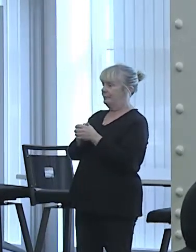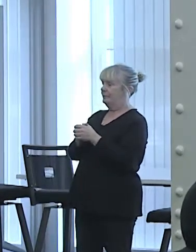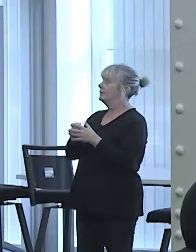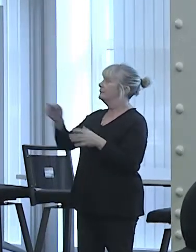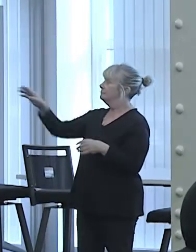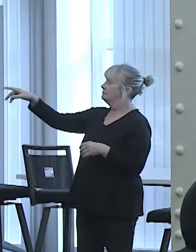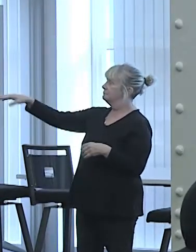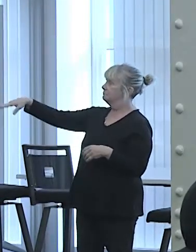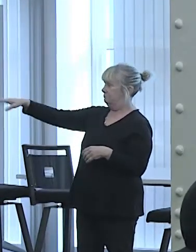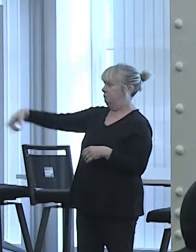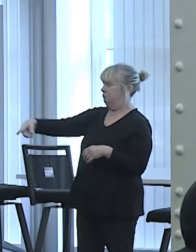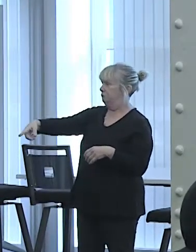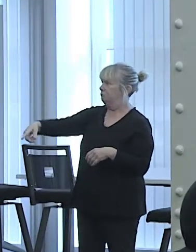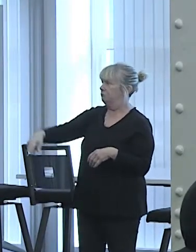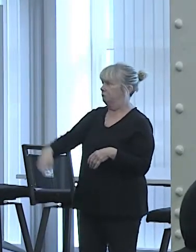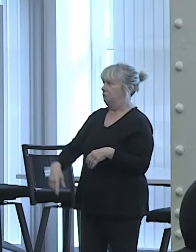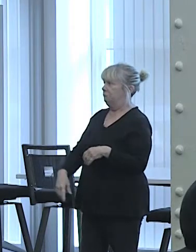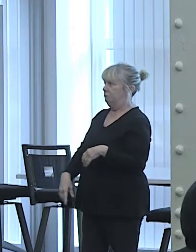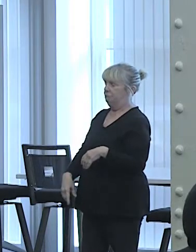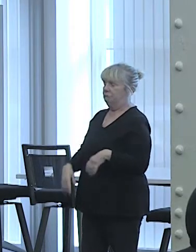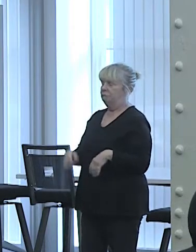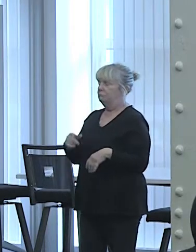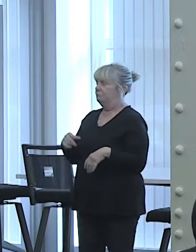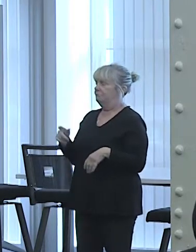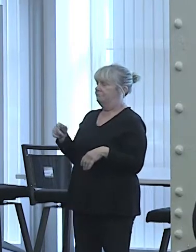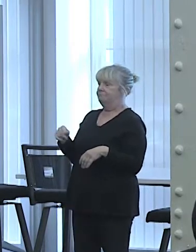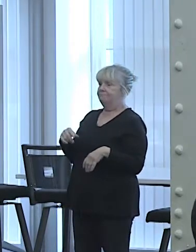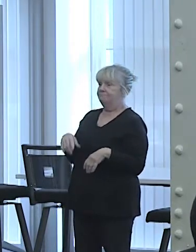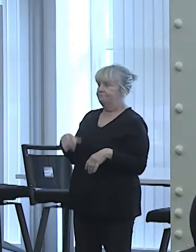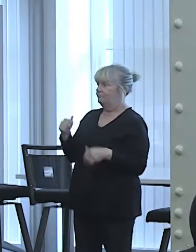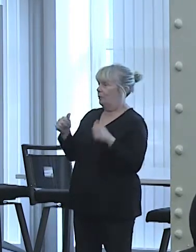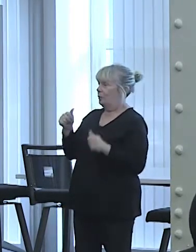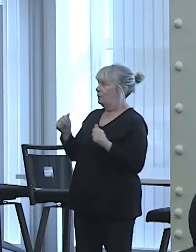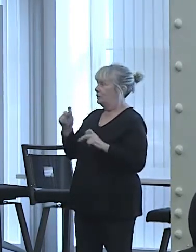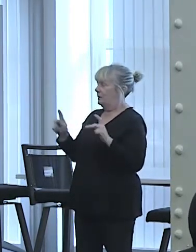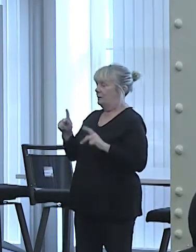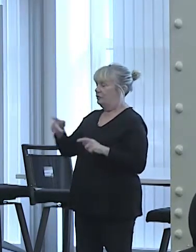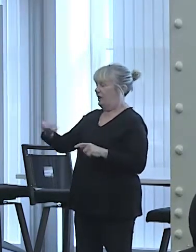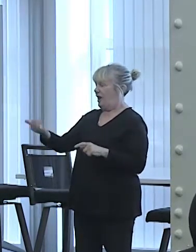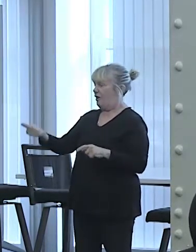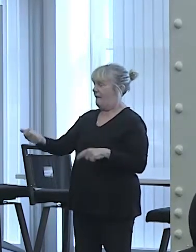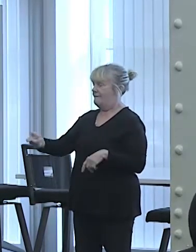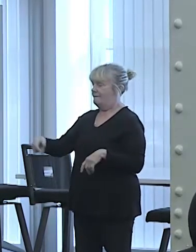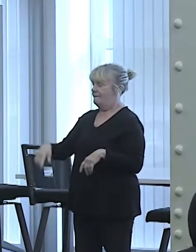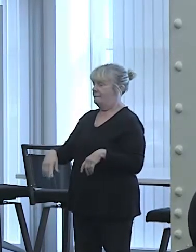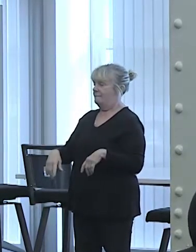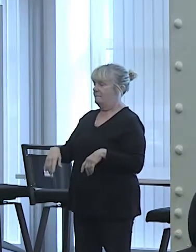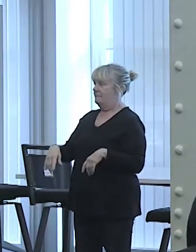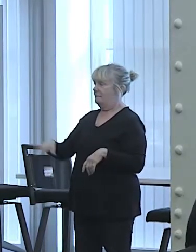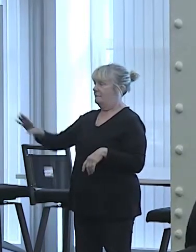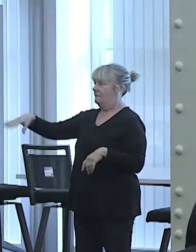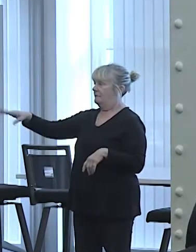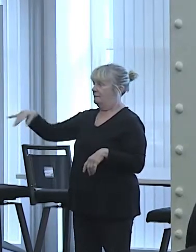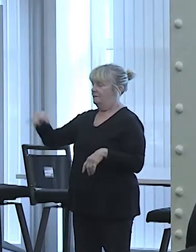Able-ism tells us which peoples bodies are not only normative, but healthy,